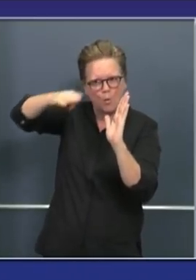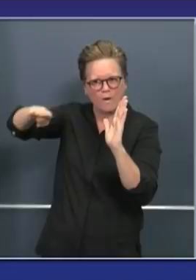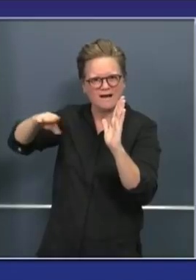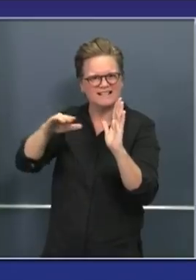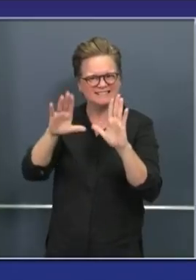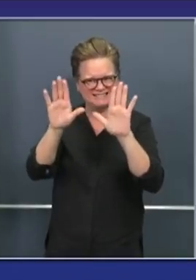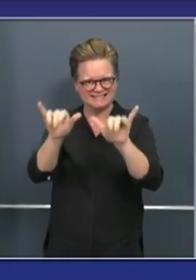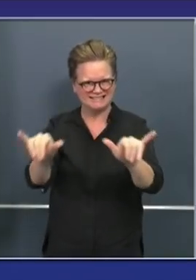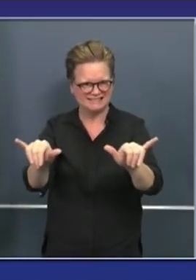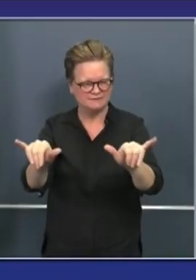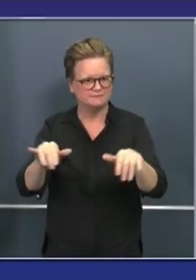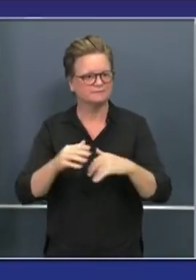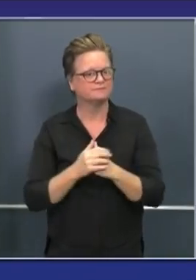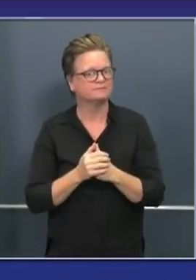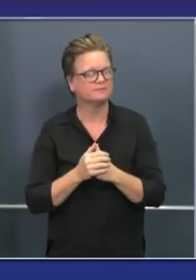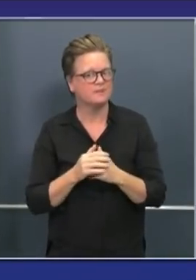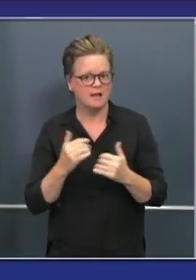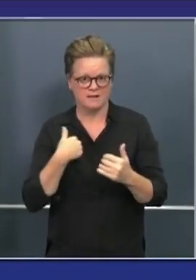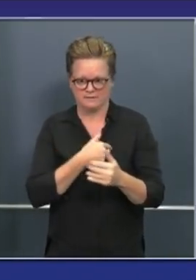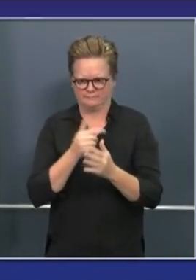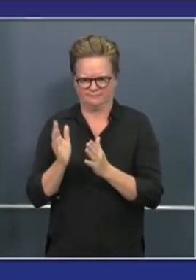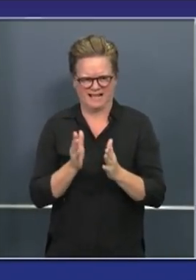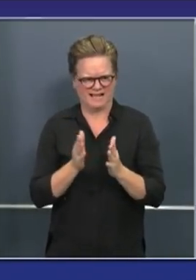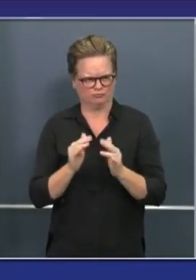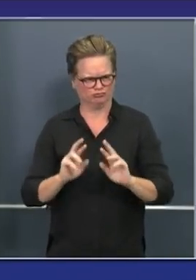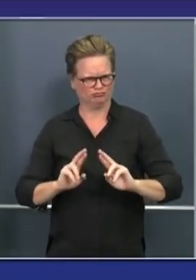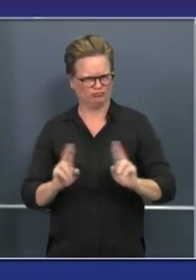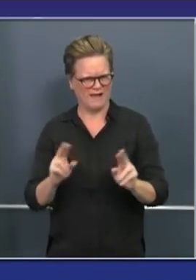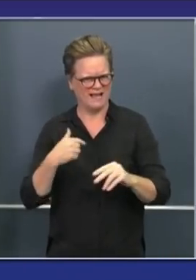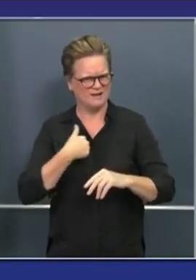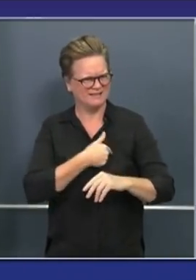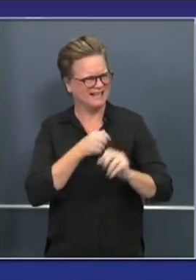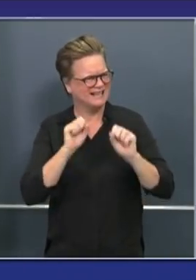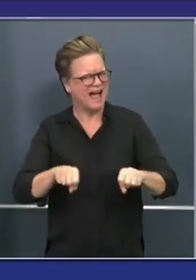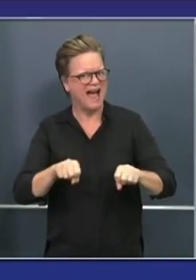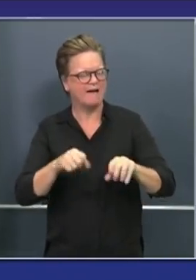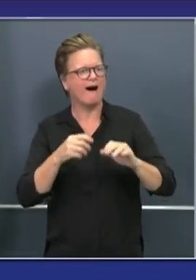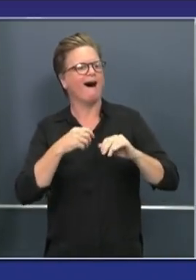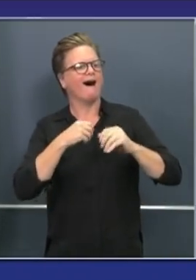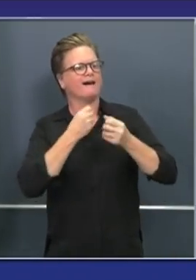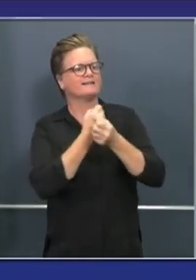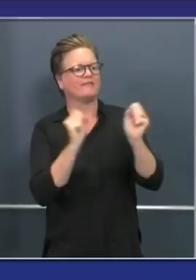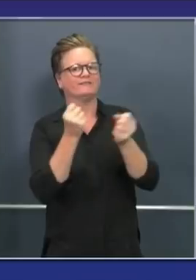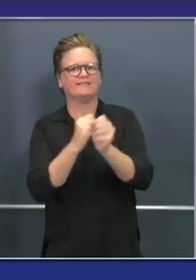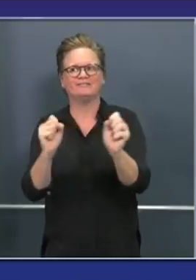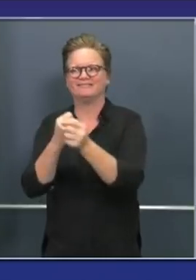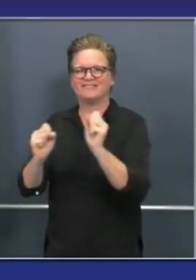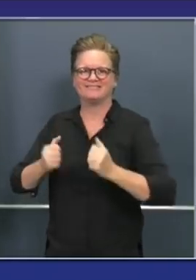WANTED TO MITIGATE A PEAK AND A SPIKE AND WE ULTIMATELY WANTED TO SAVE LIVES AND PREPARE FOR A